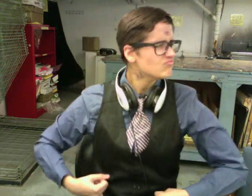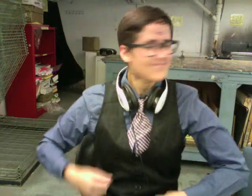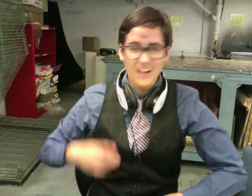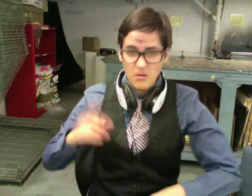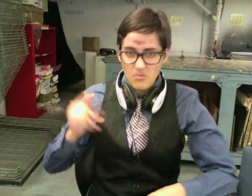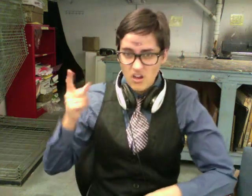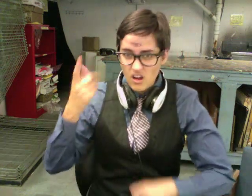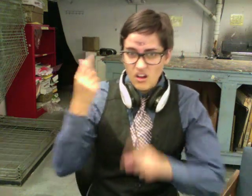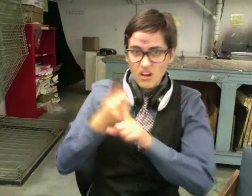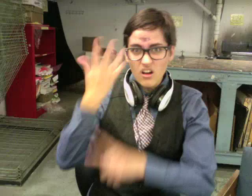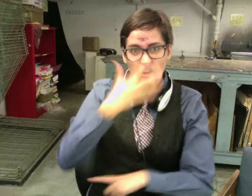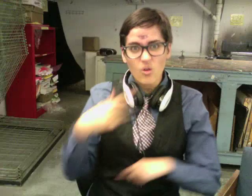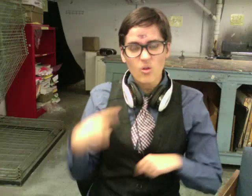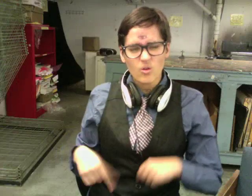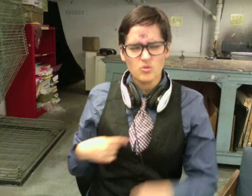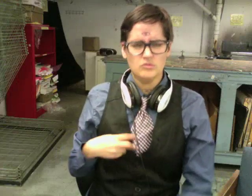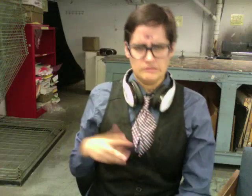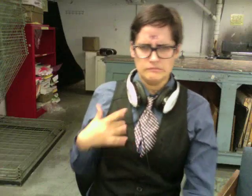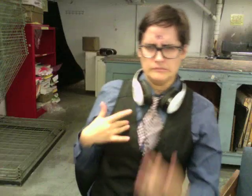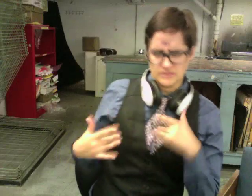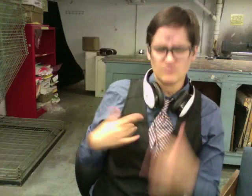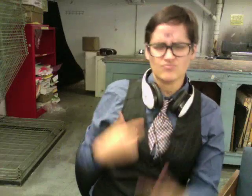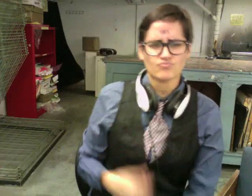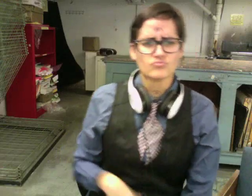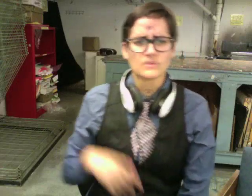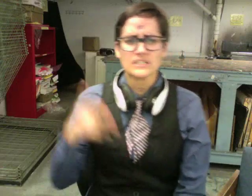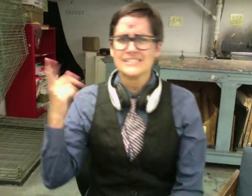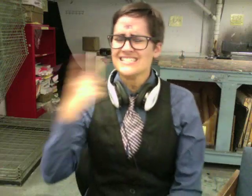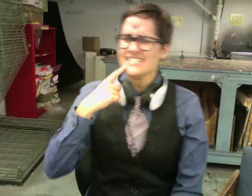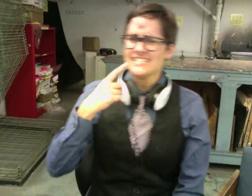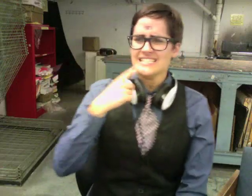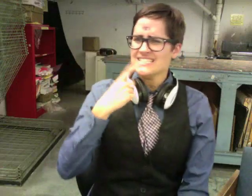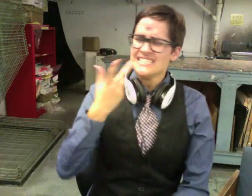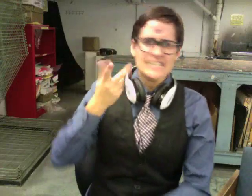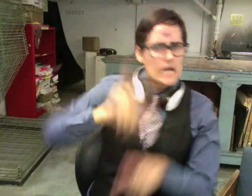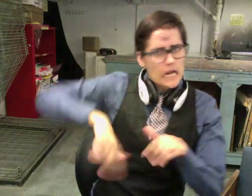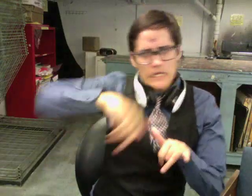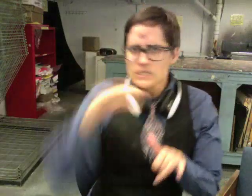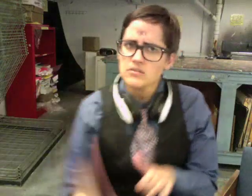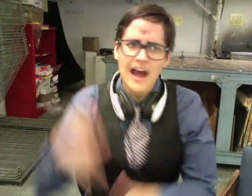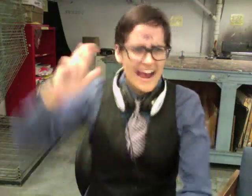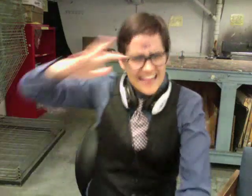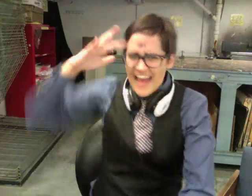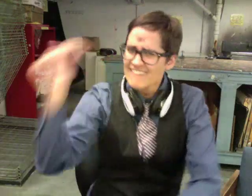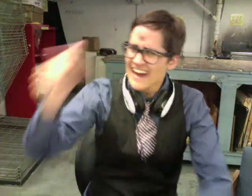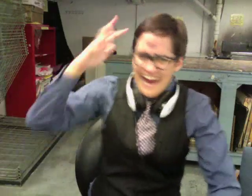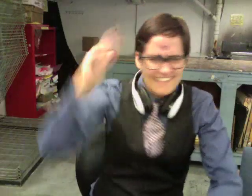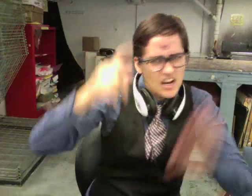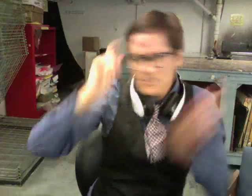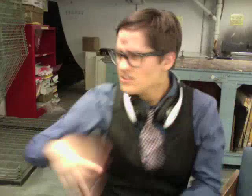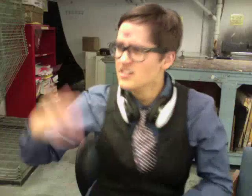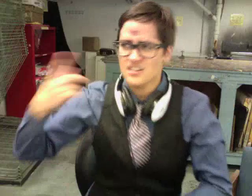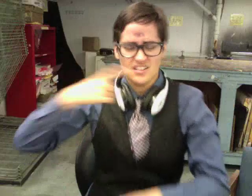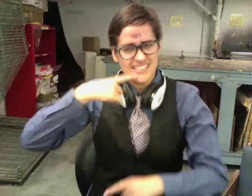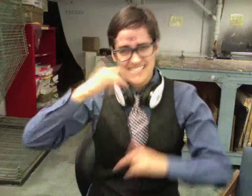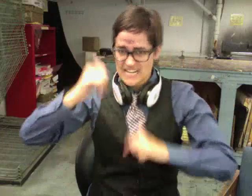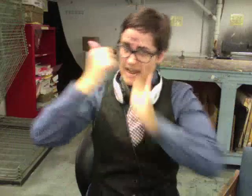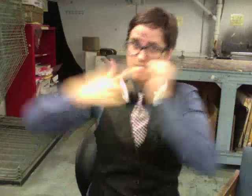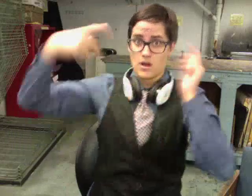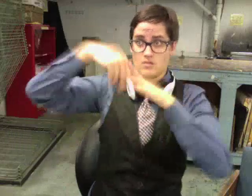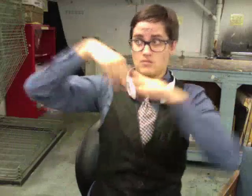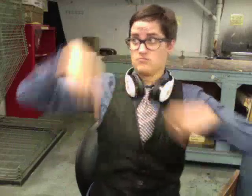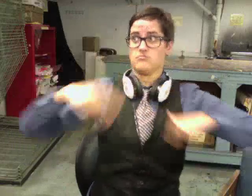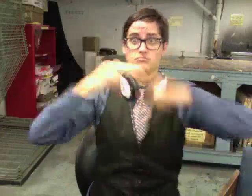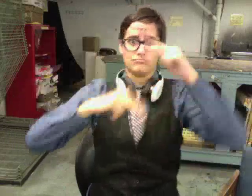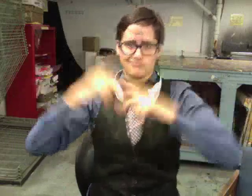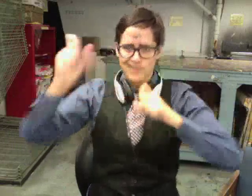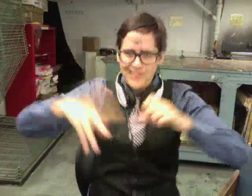a jaw. He left in a hurry. Told us to evacuate the building, but then--